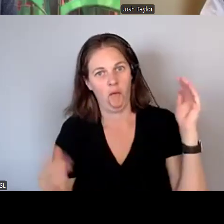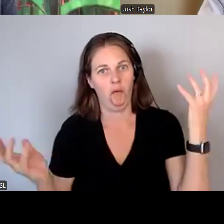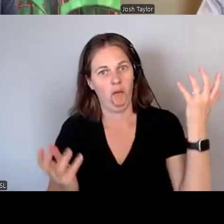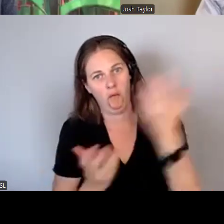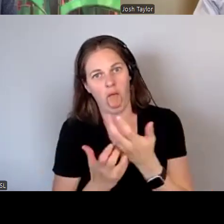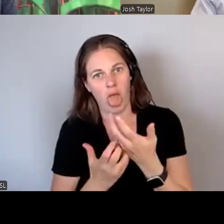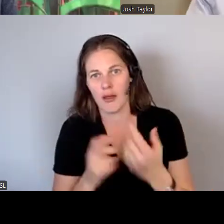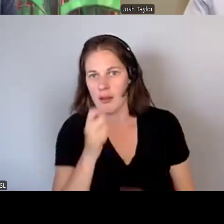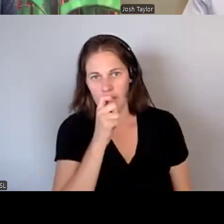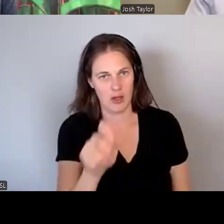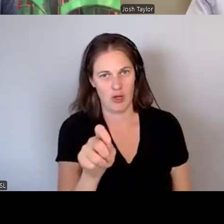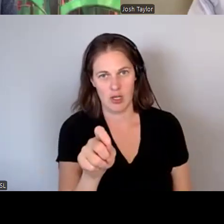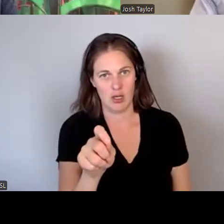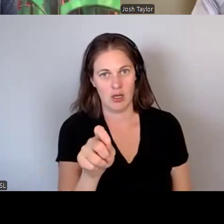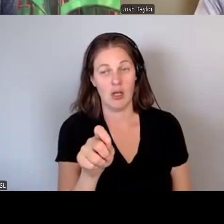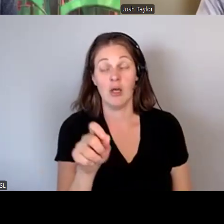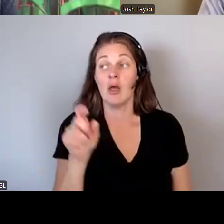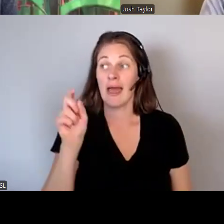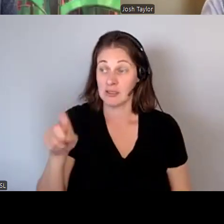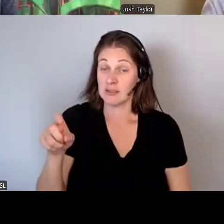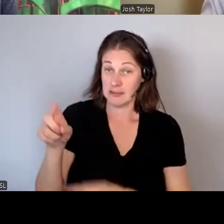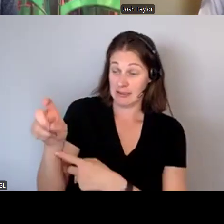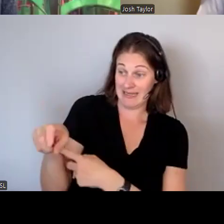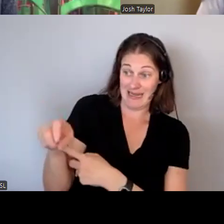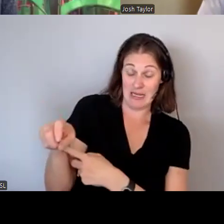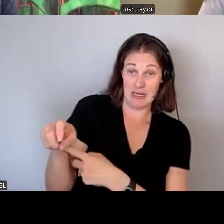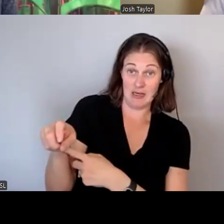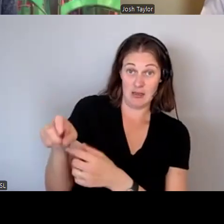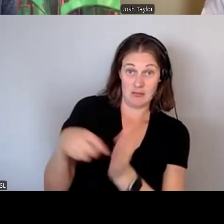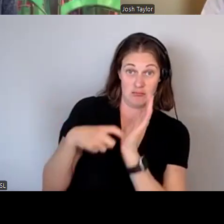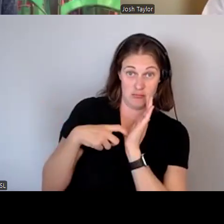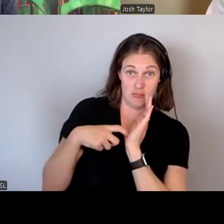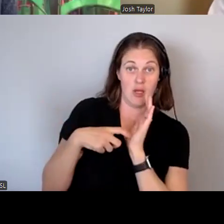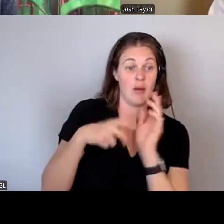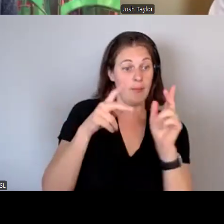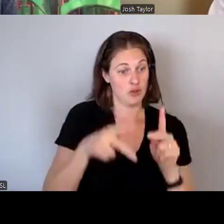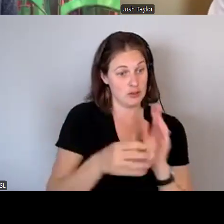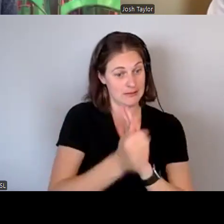It has to be a need that's filled by a person who has a skill to do it in a culture.